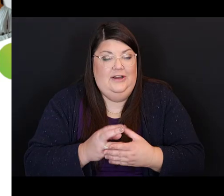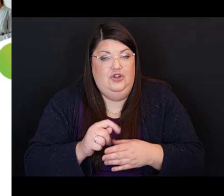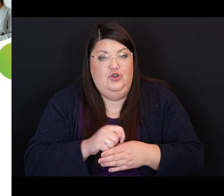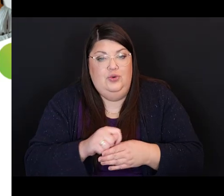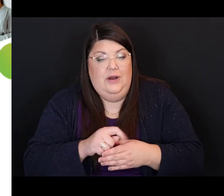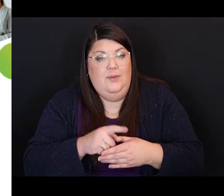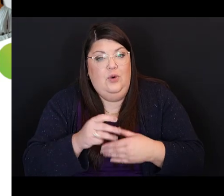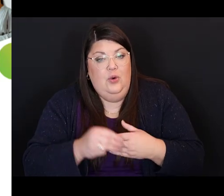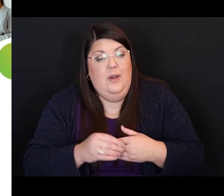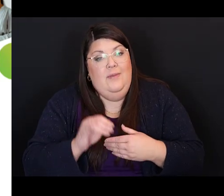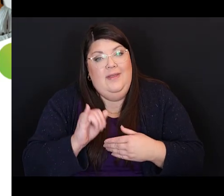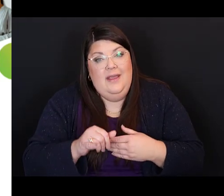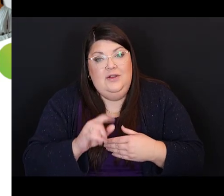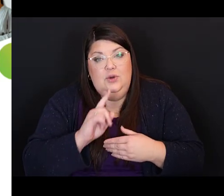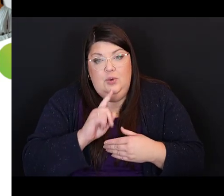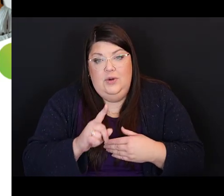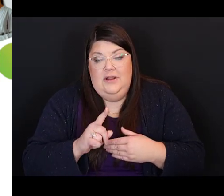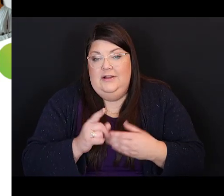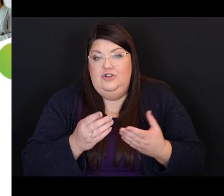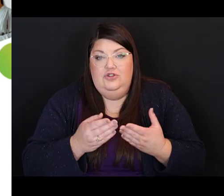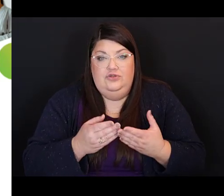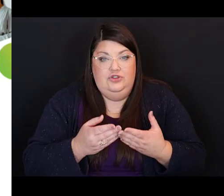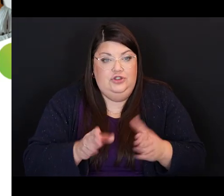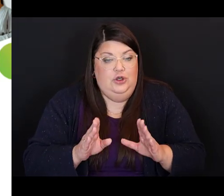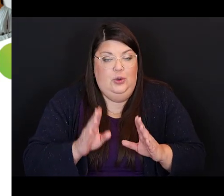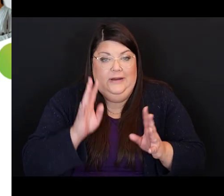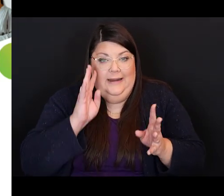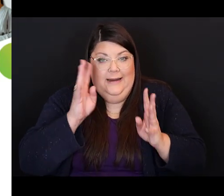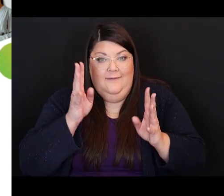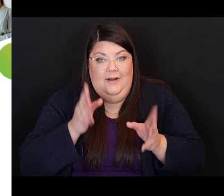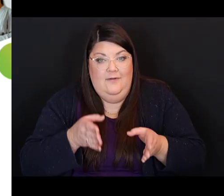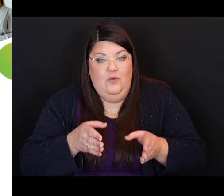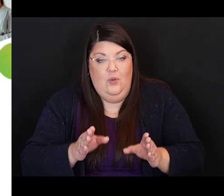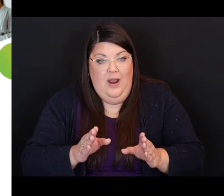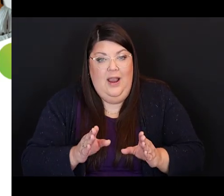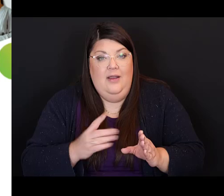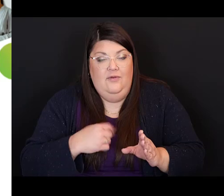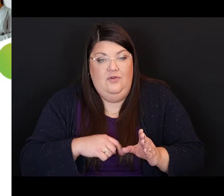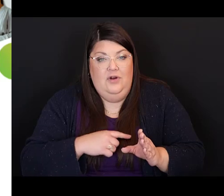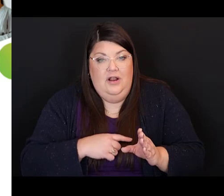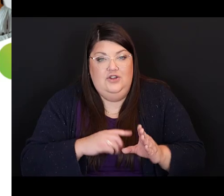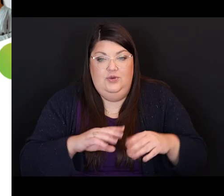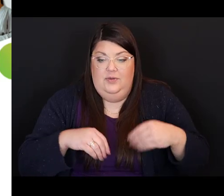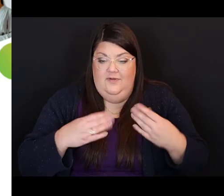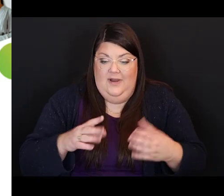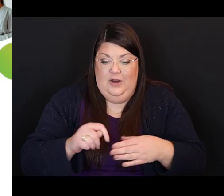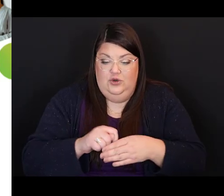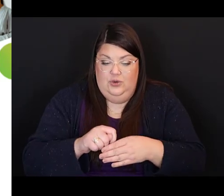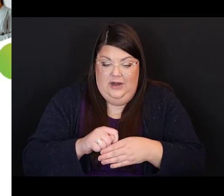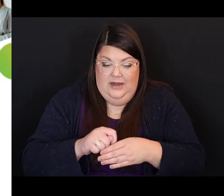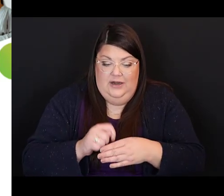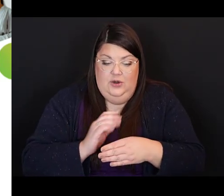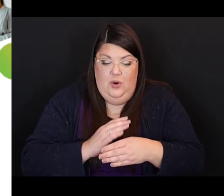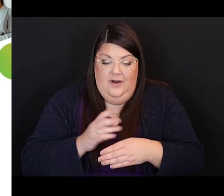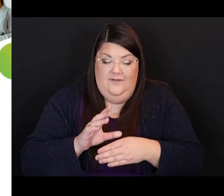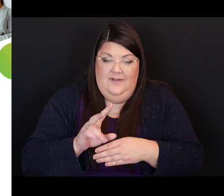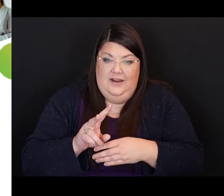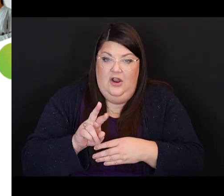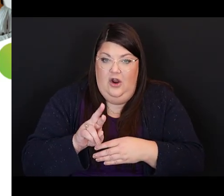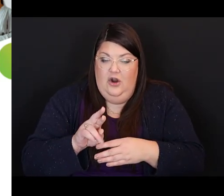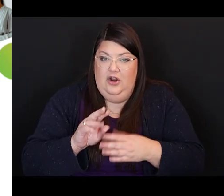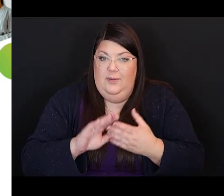a really just genuinely innovative way in order for us to provide training to our VR community.